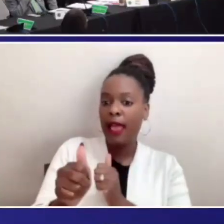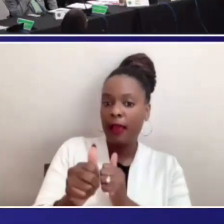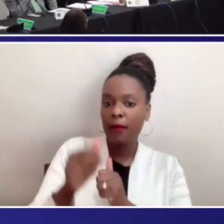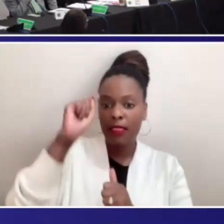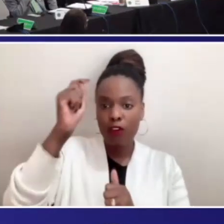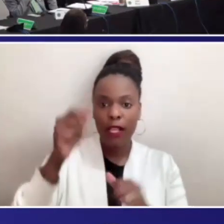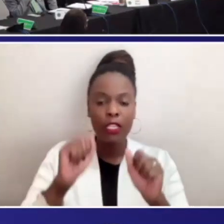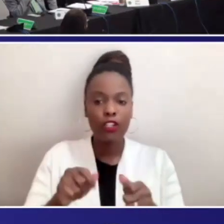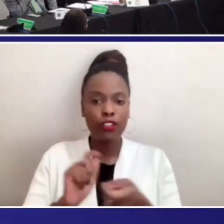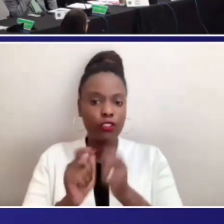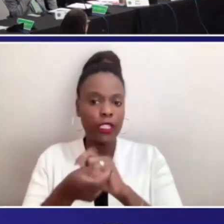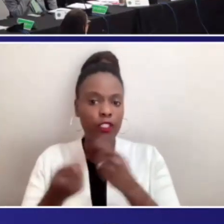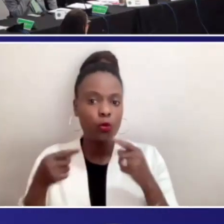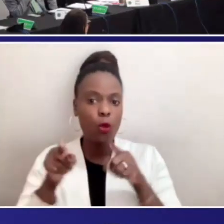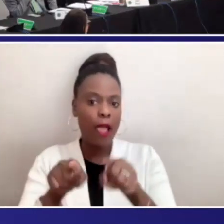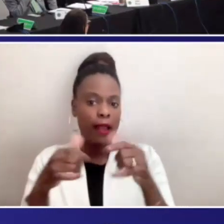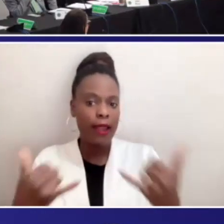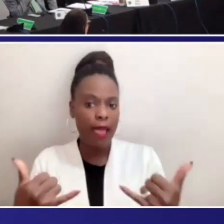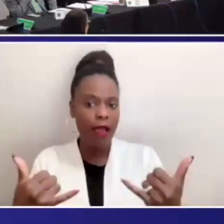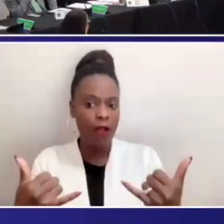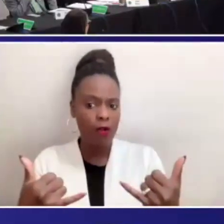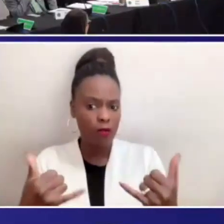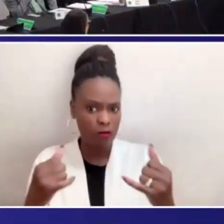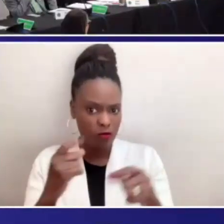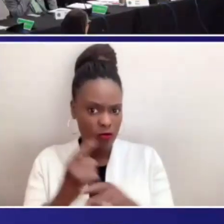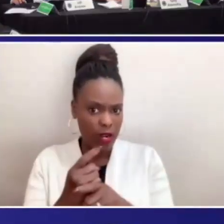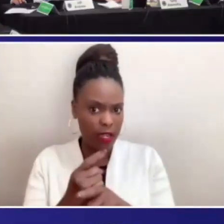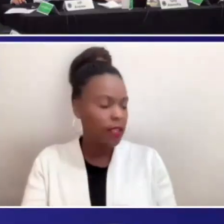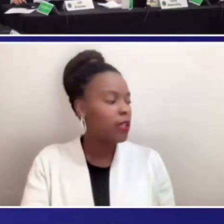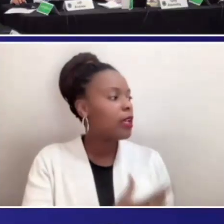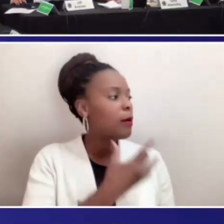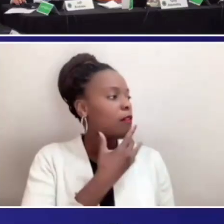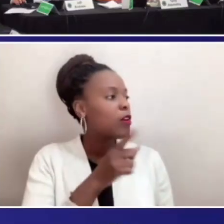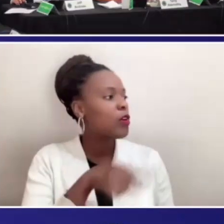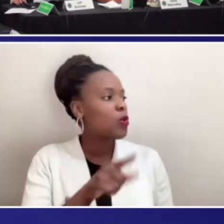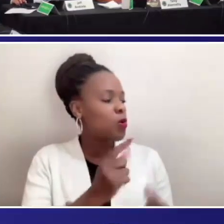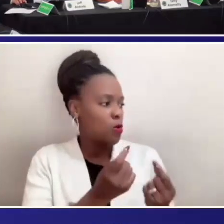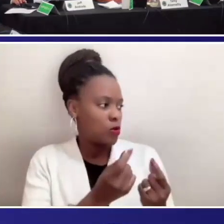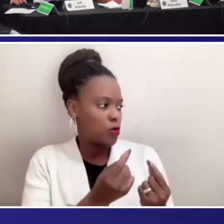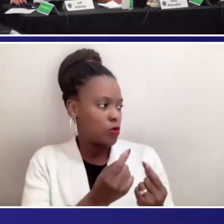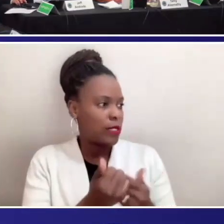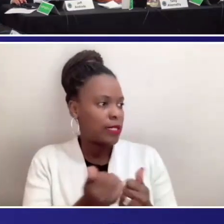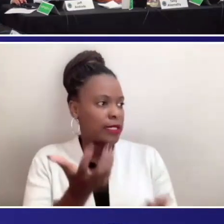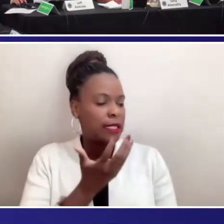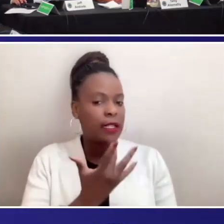can't you? So what we would prefer you guys do is send us some proposed regulatory text for us to